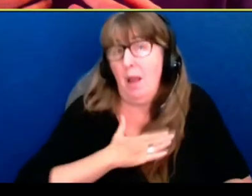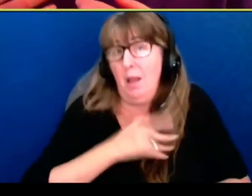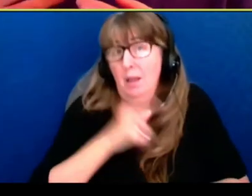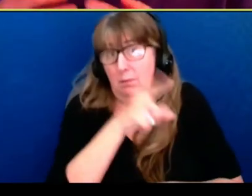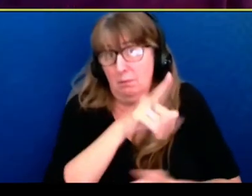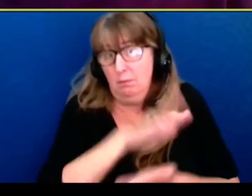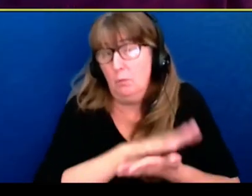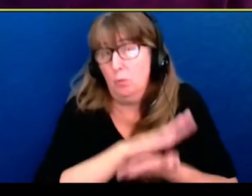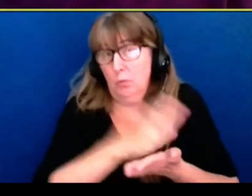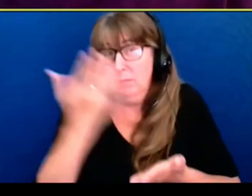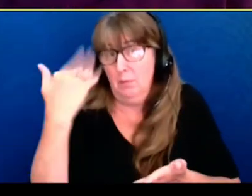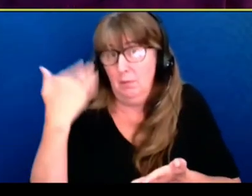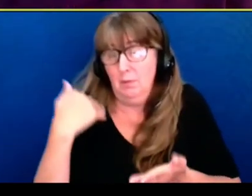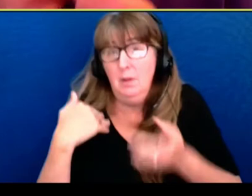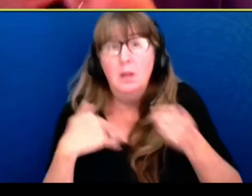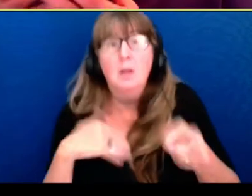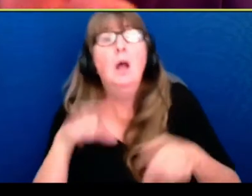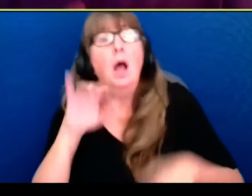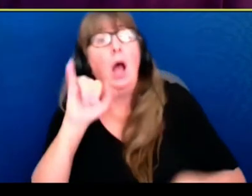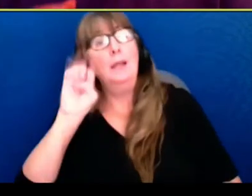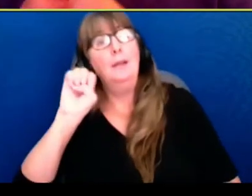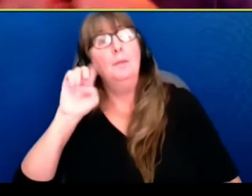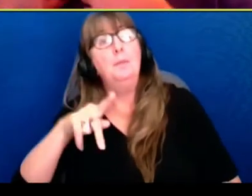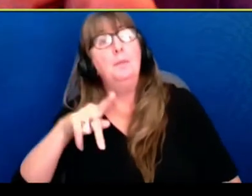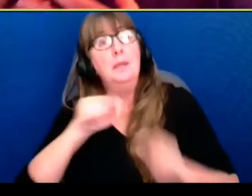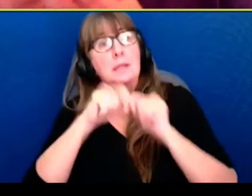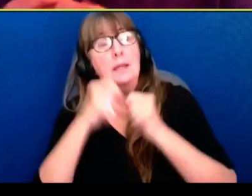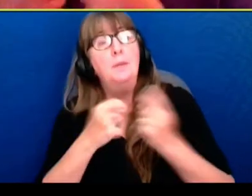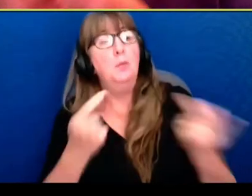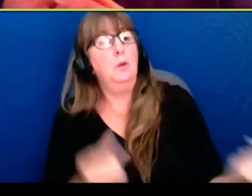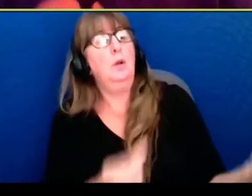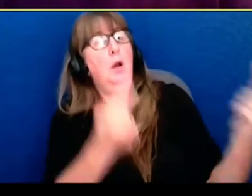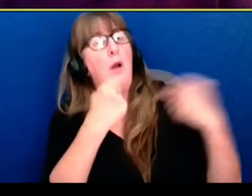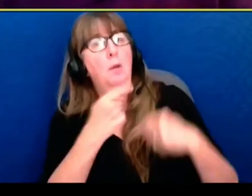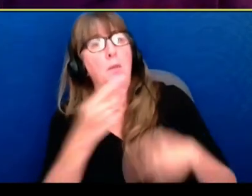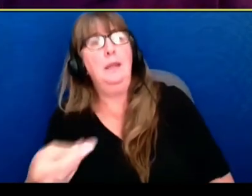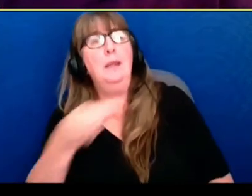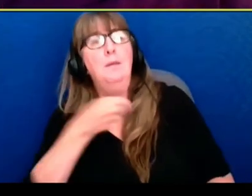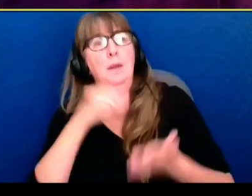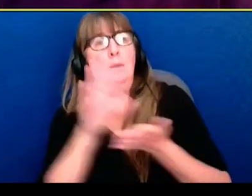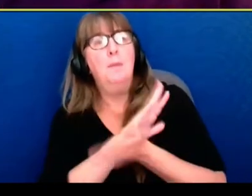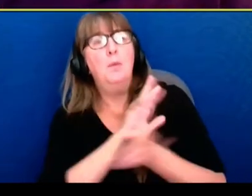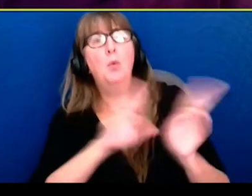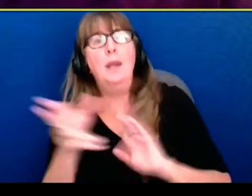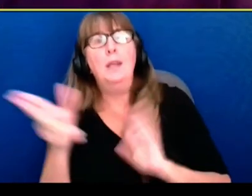He, the IEP team would walk in and hand me a document that was ready to sign.